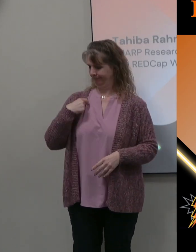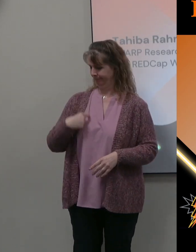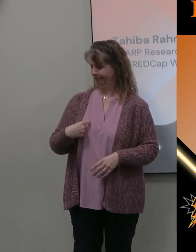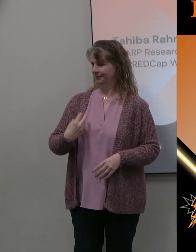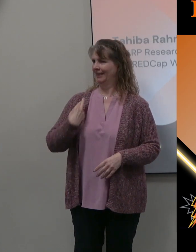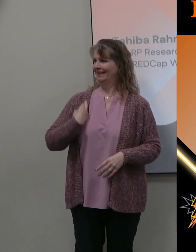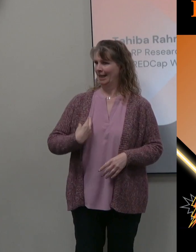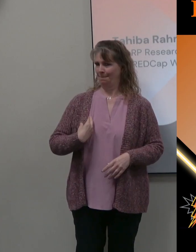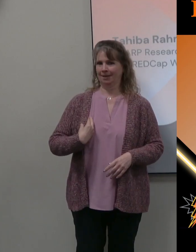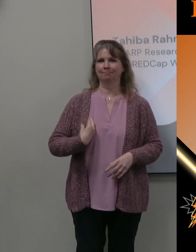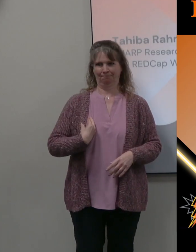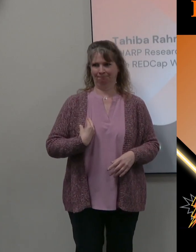Tahiba here on the chest.